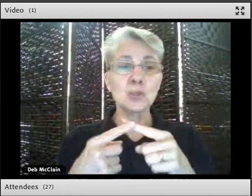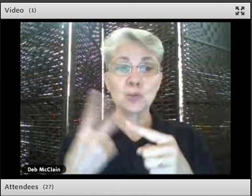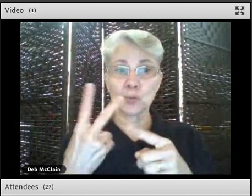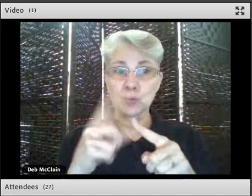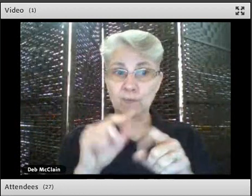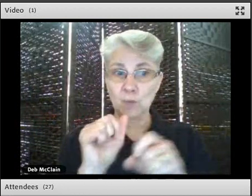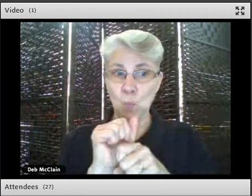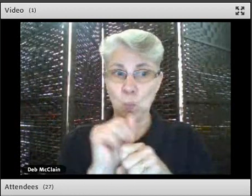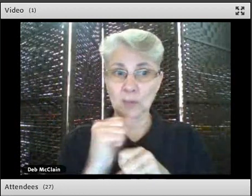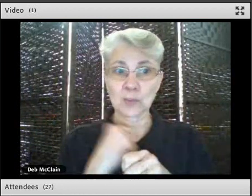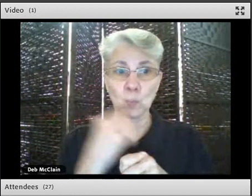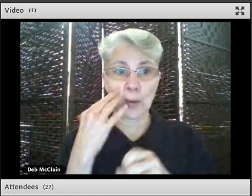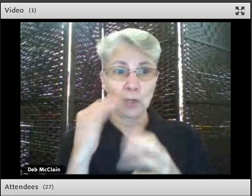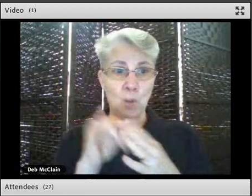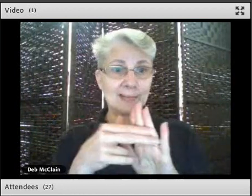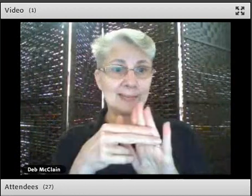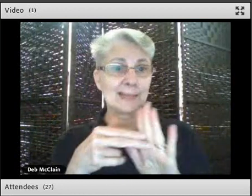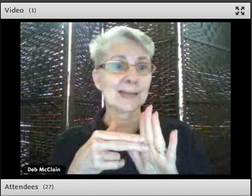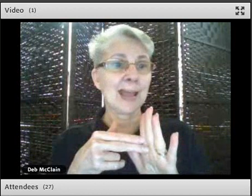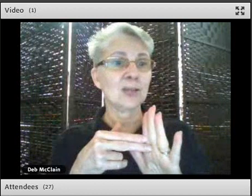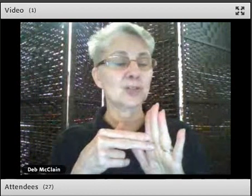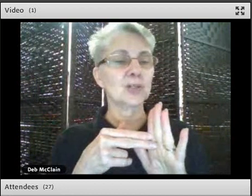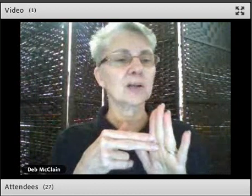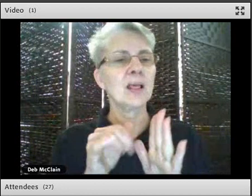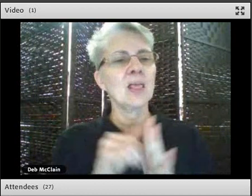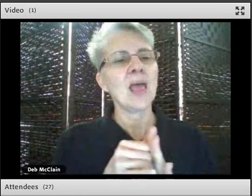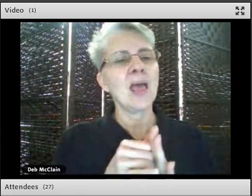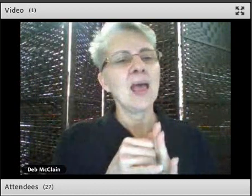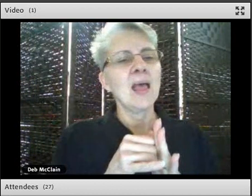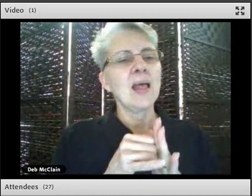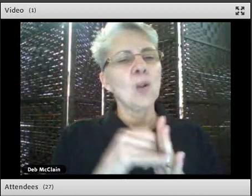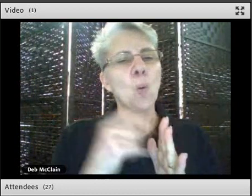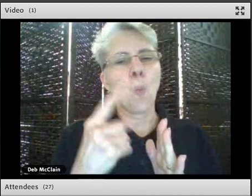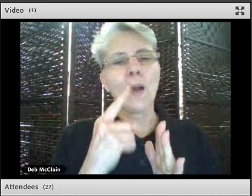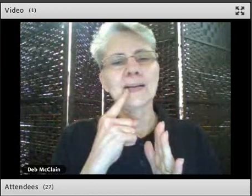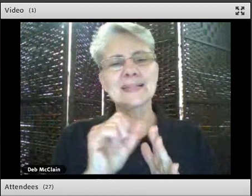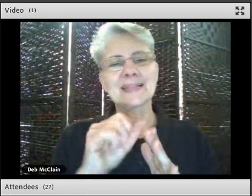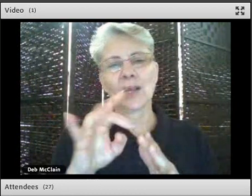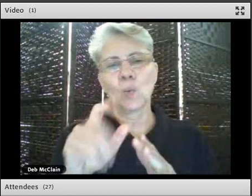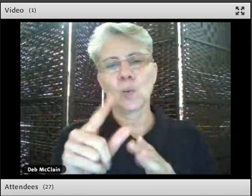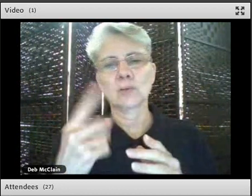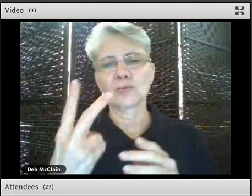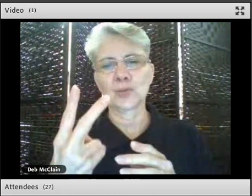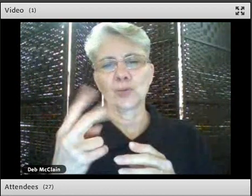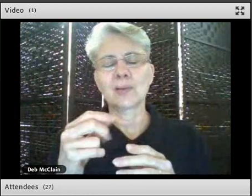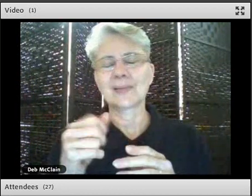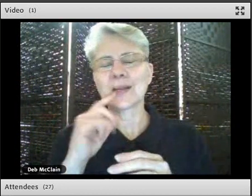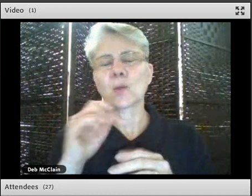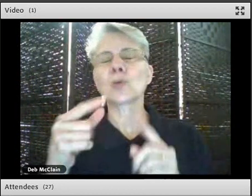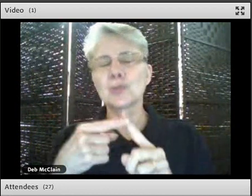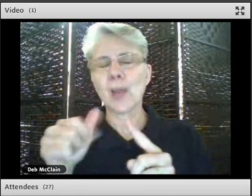We've got our "complemented by" expression for the text, and then we've got one here for the online version.